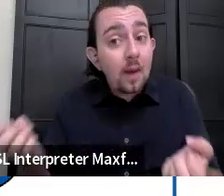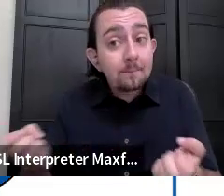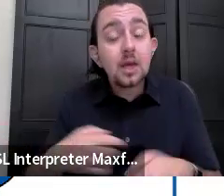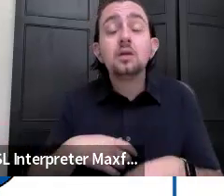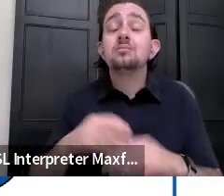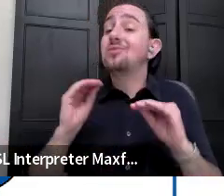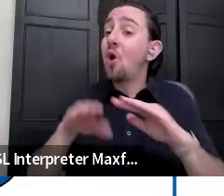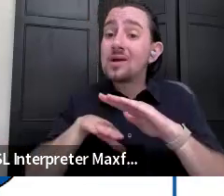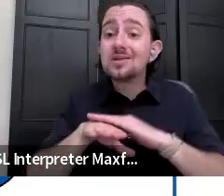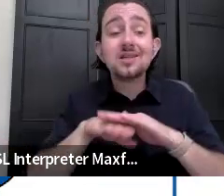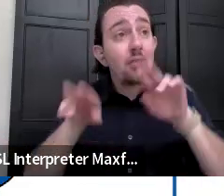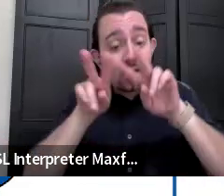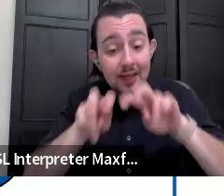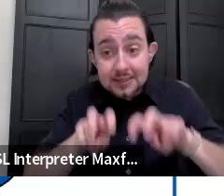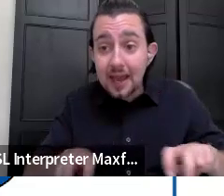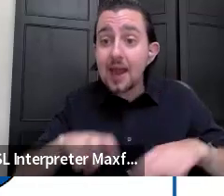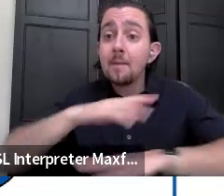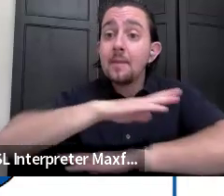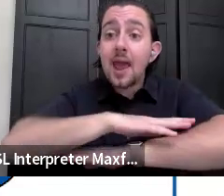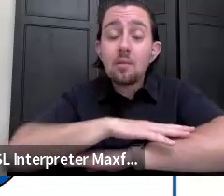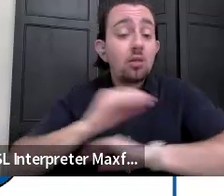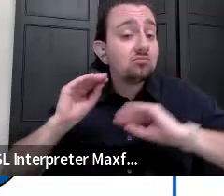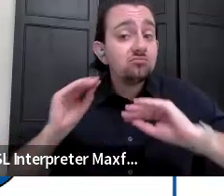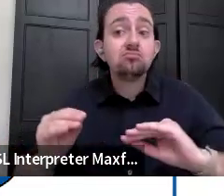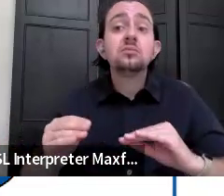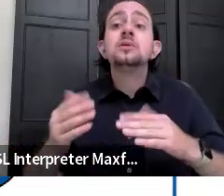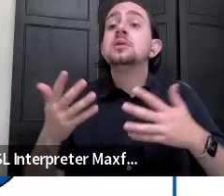to be able to examine people. And there's just this whole lack